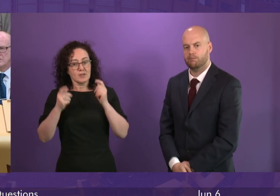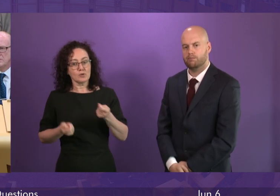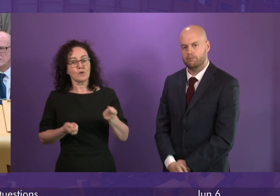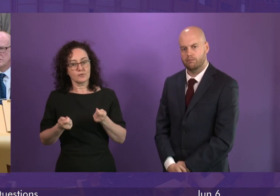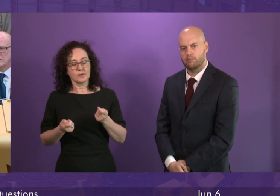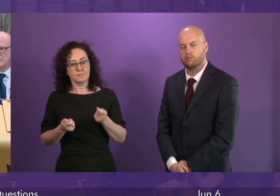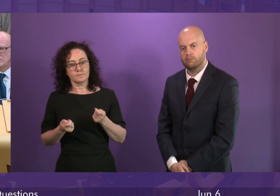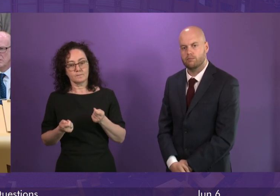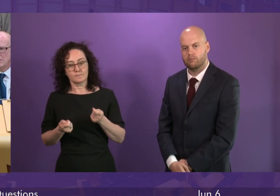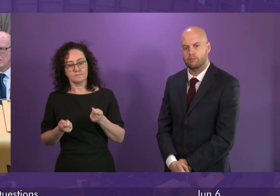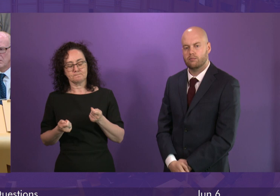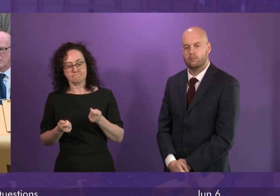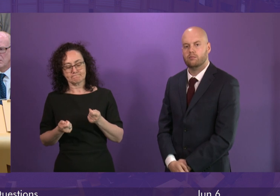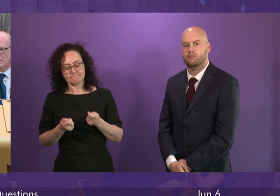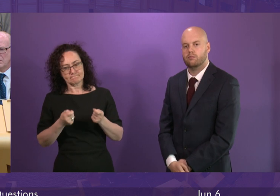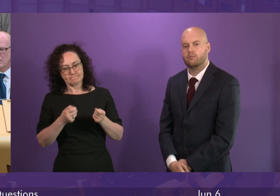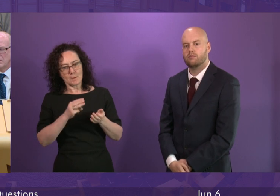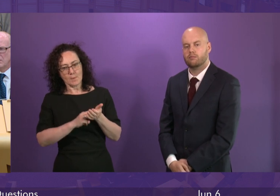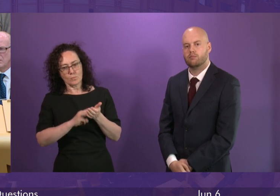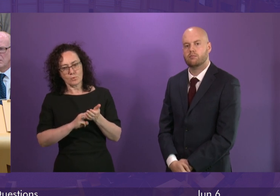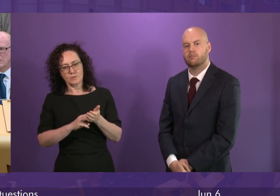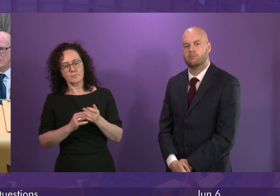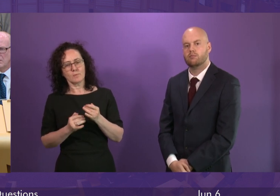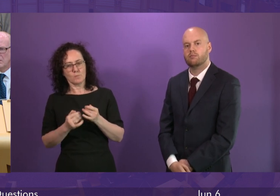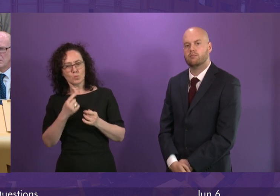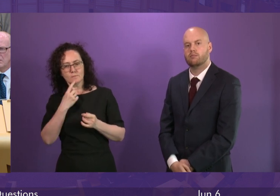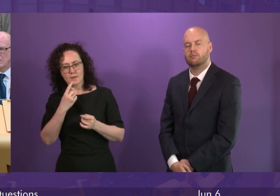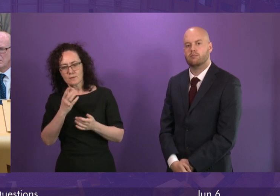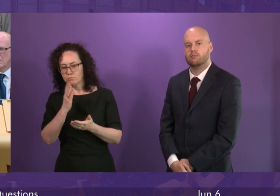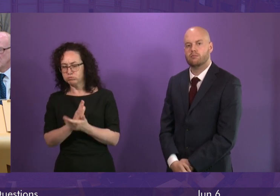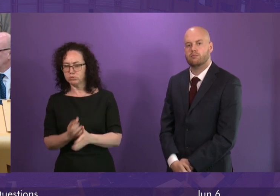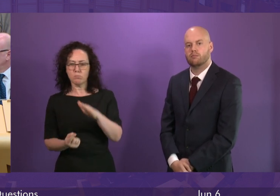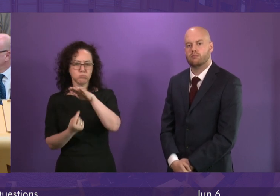is the most significant one: Stoneywood mill is a profitable site and there is a skilled